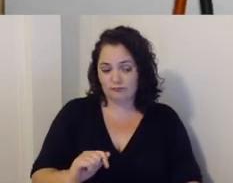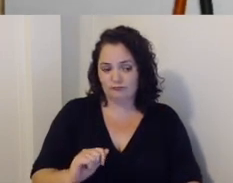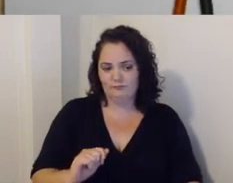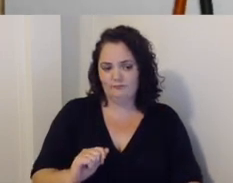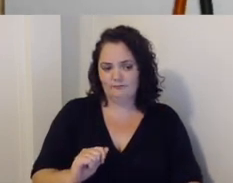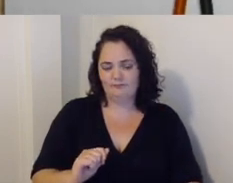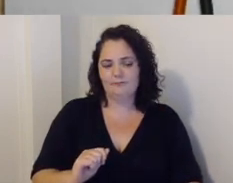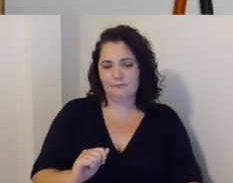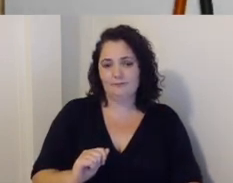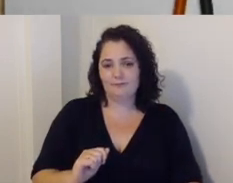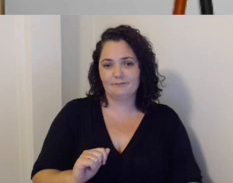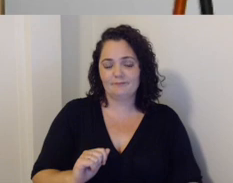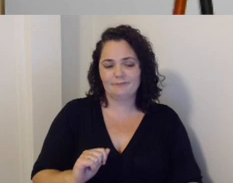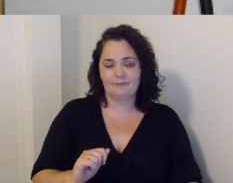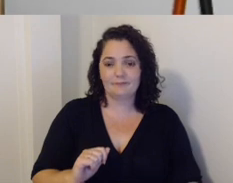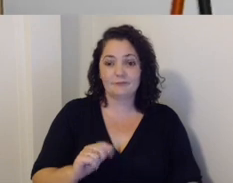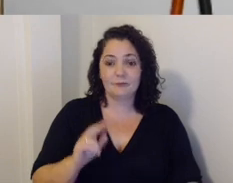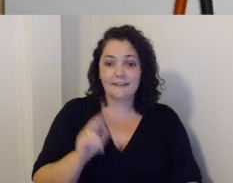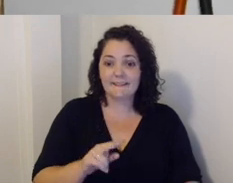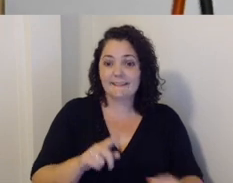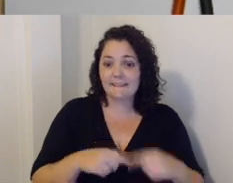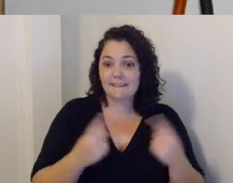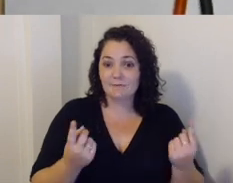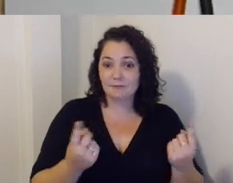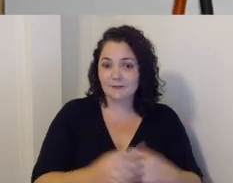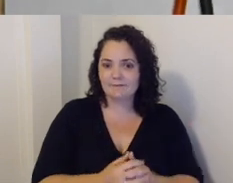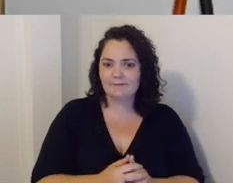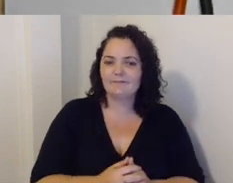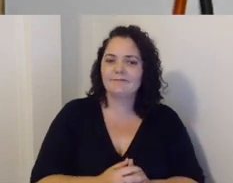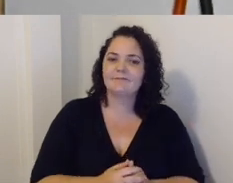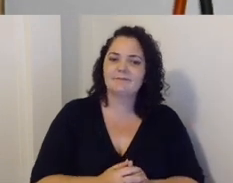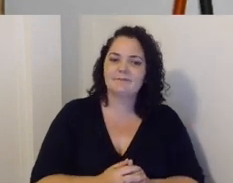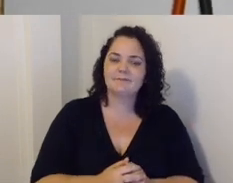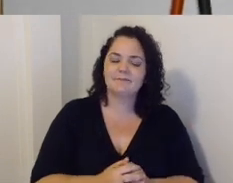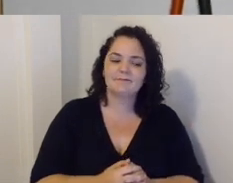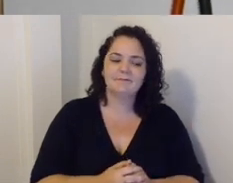that gently with my finger and you should be able to see that difference quite dramatically there